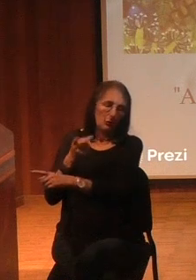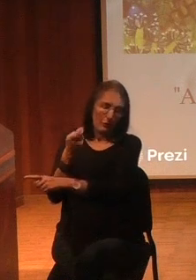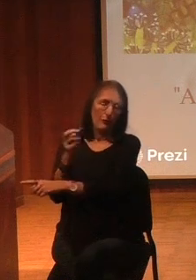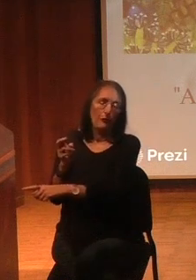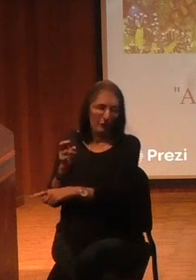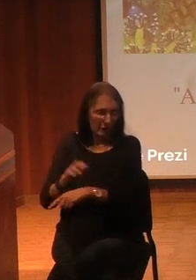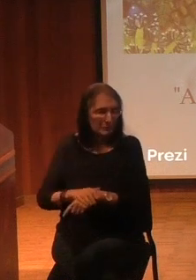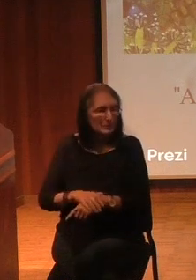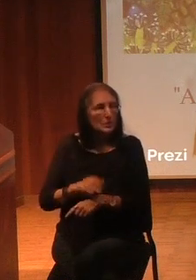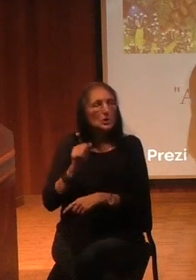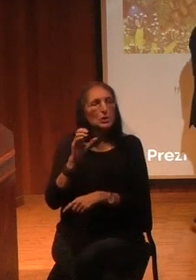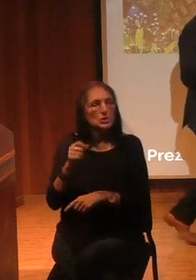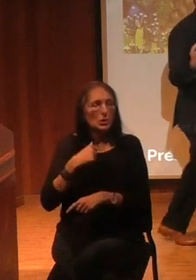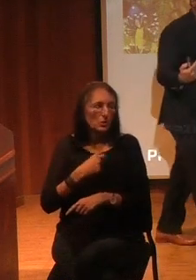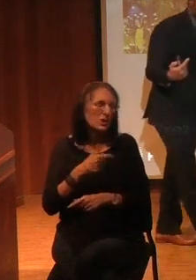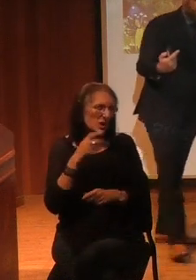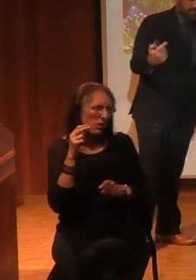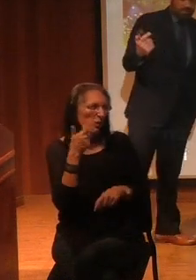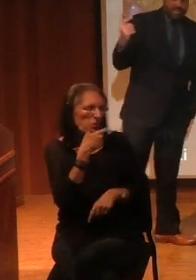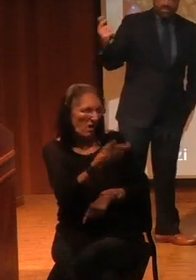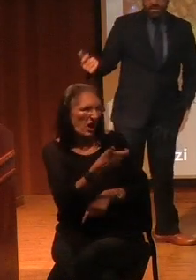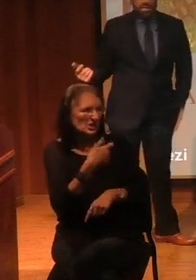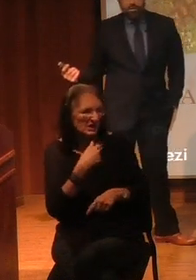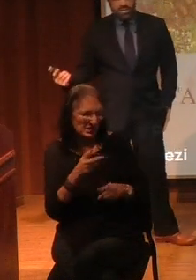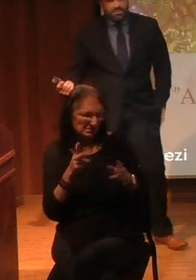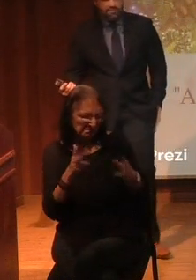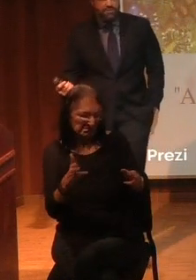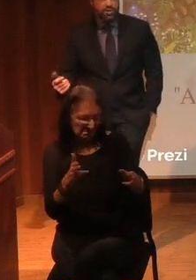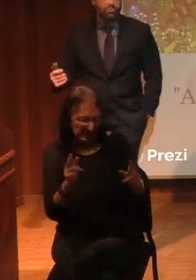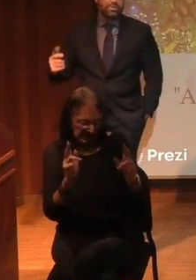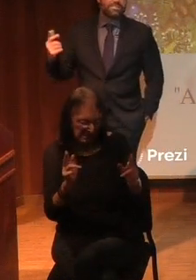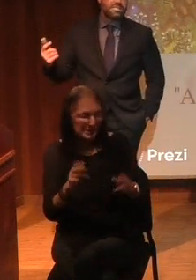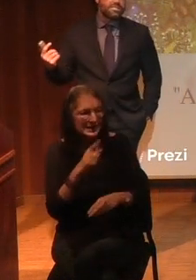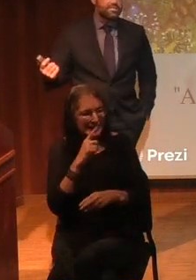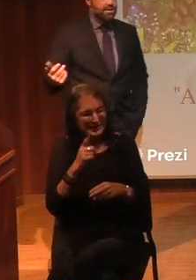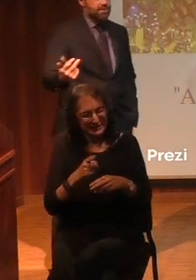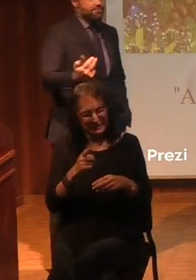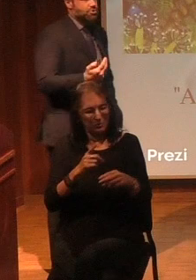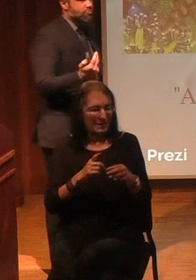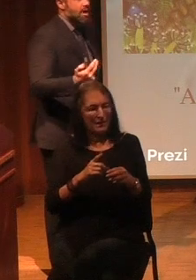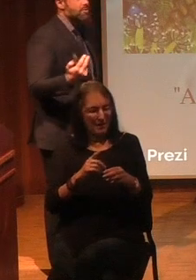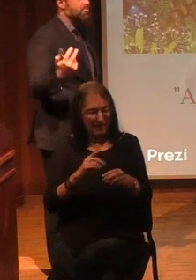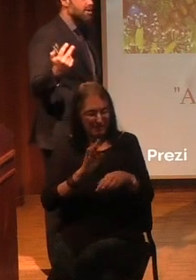The clip that we're gonna watch, it's the climax of the film. When we see this kind of trauma